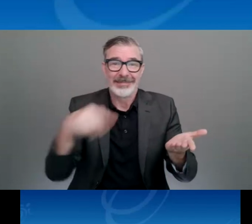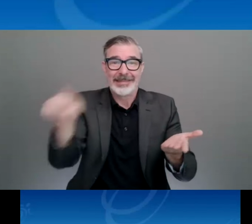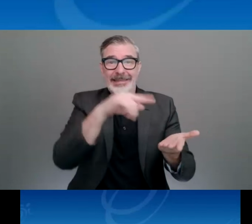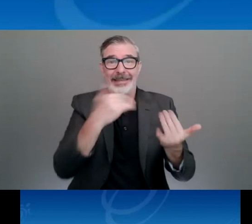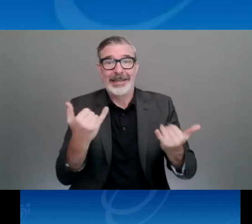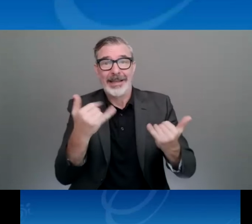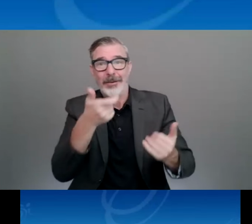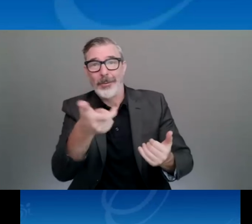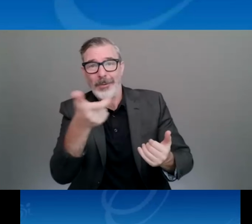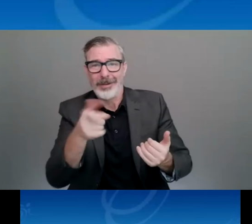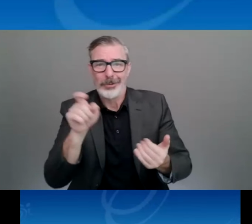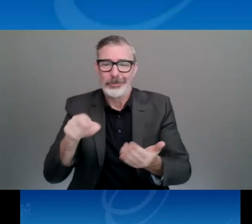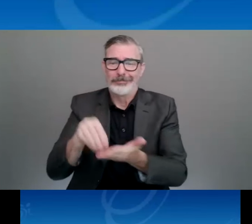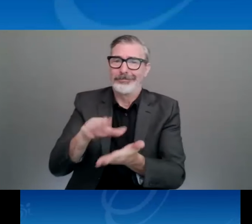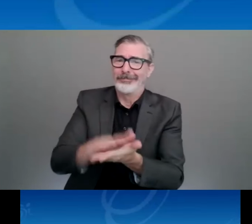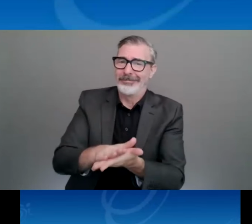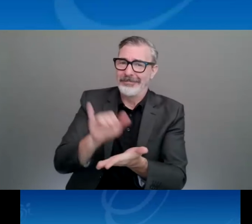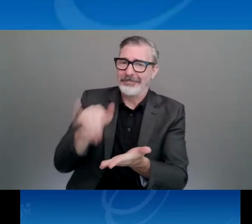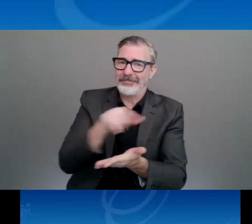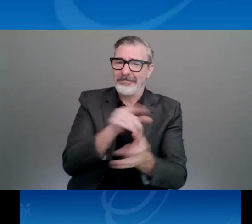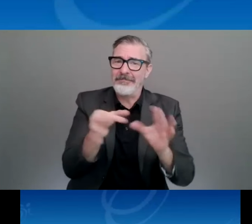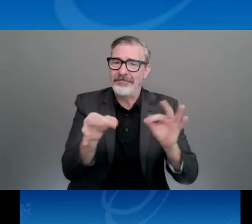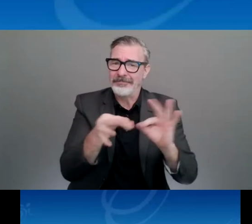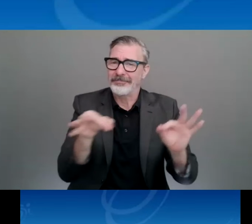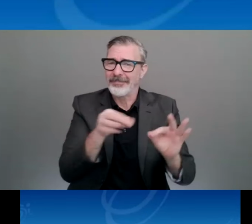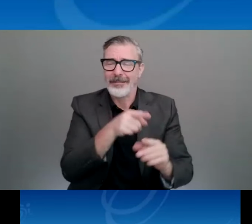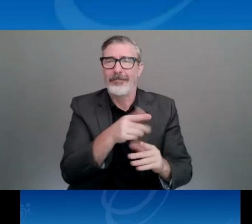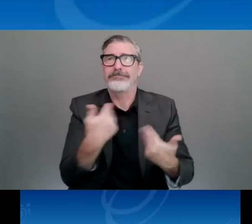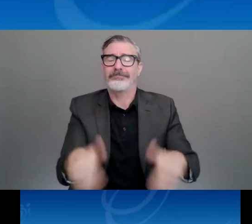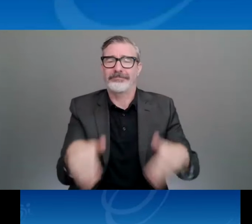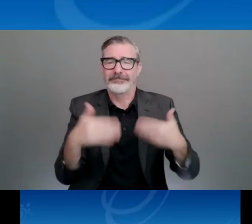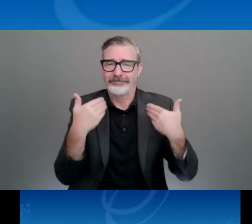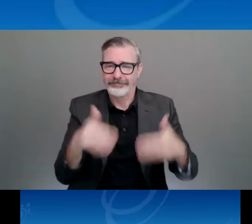Those are some, some fantastic points about how to make this happen.